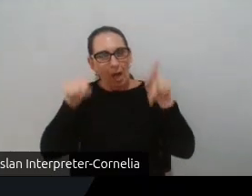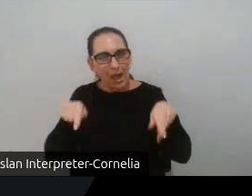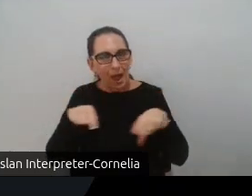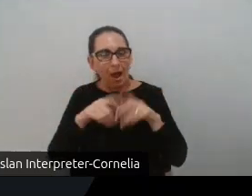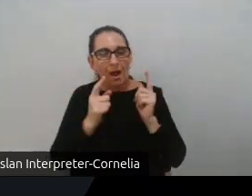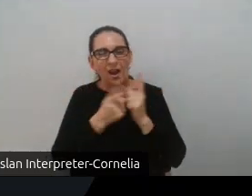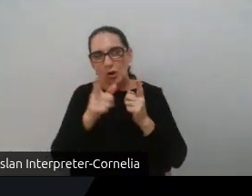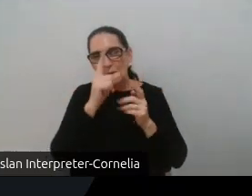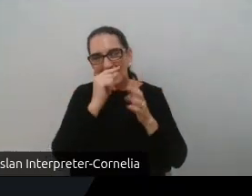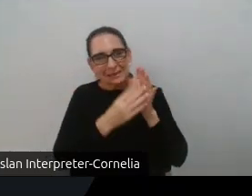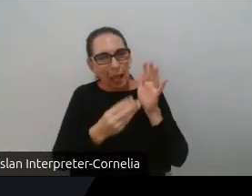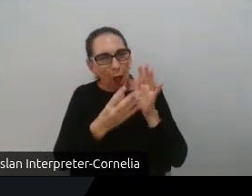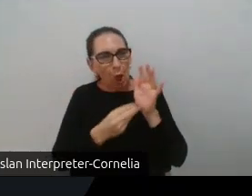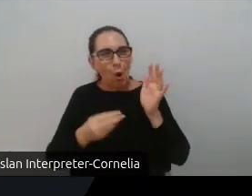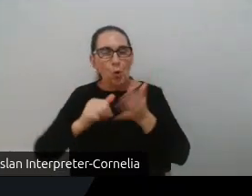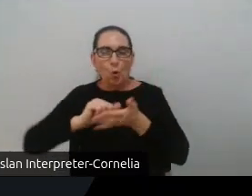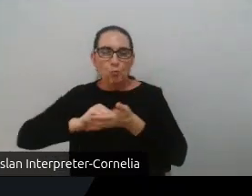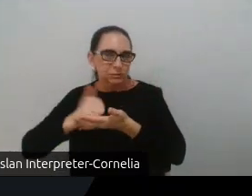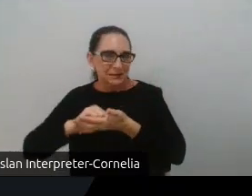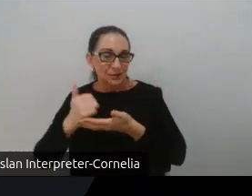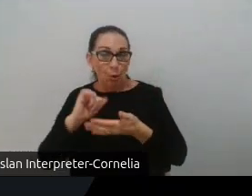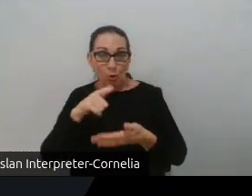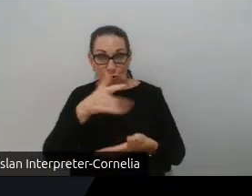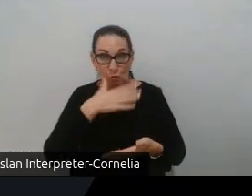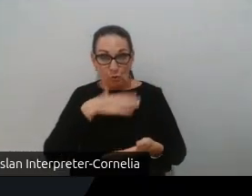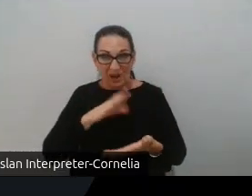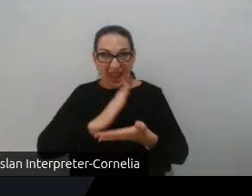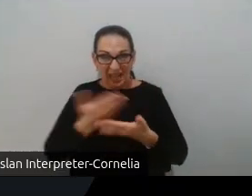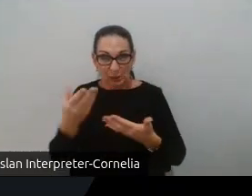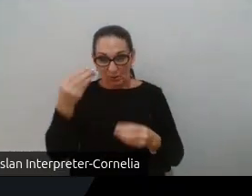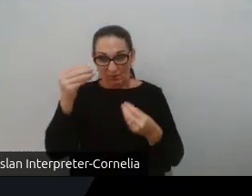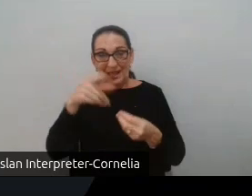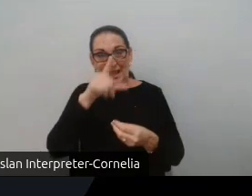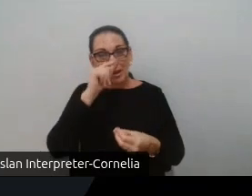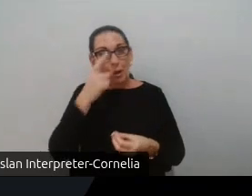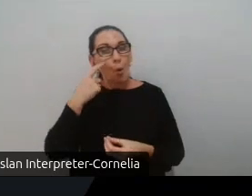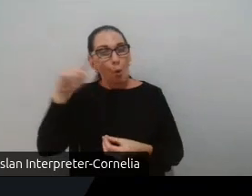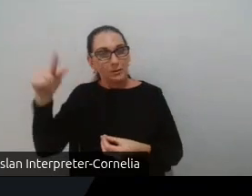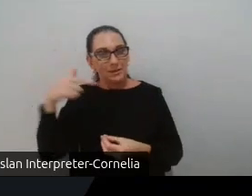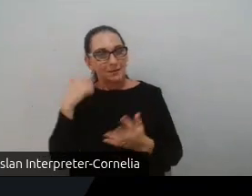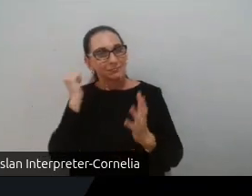print them, or if you want physical copies, you can order them for free with free delivery to